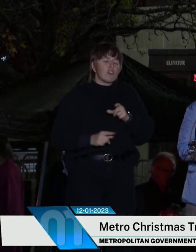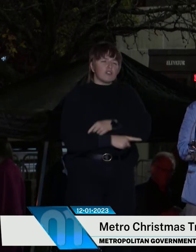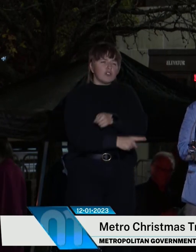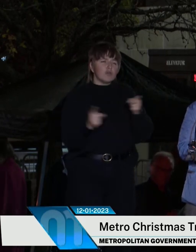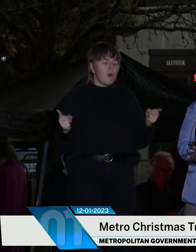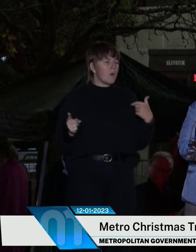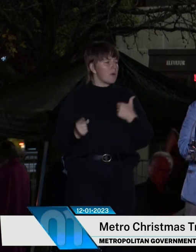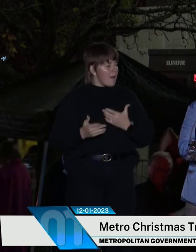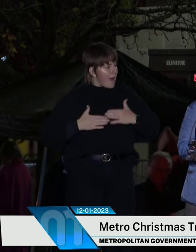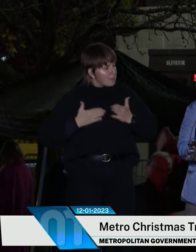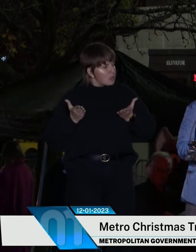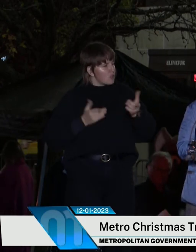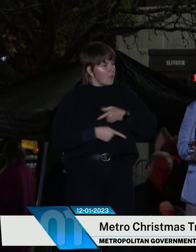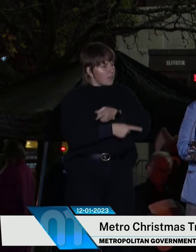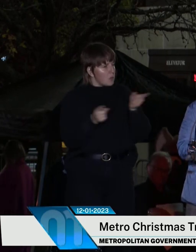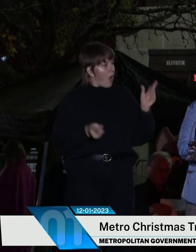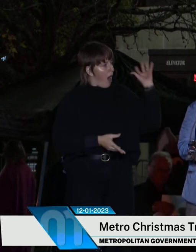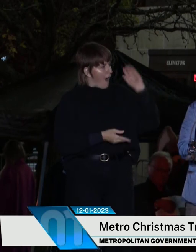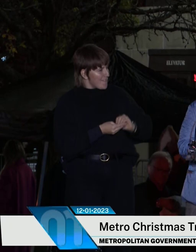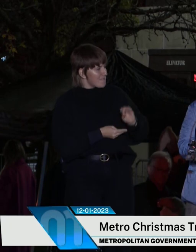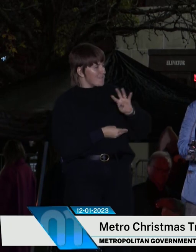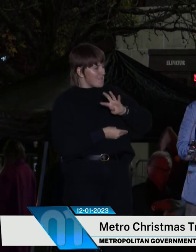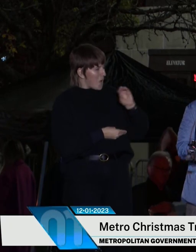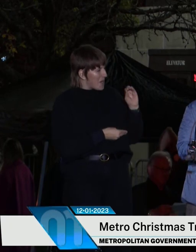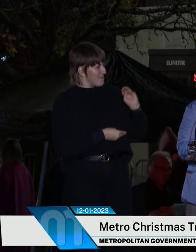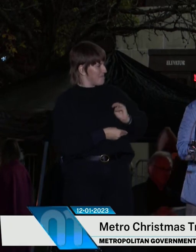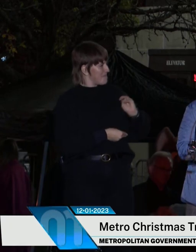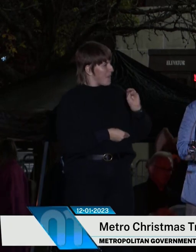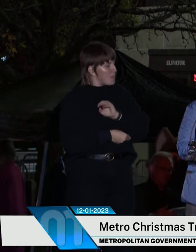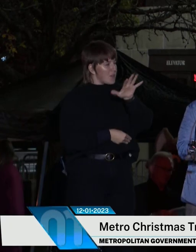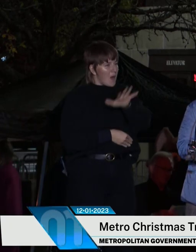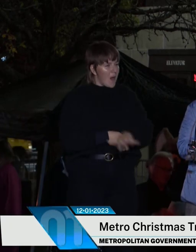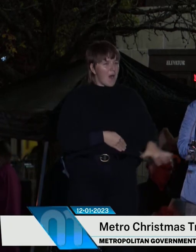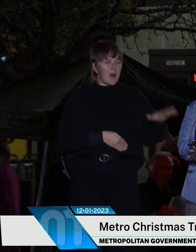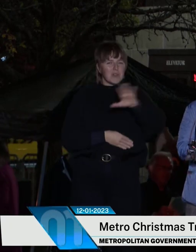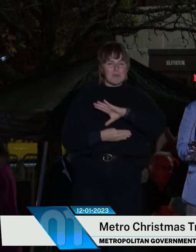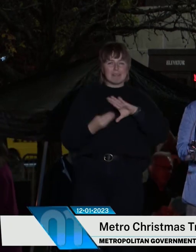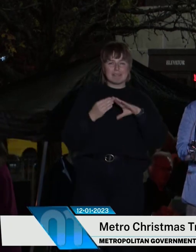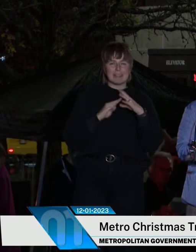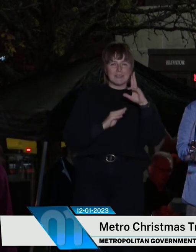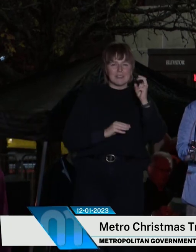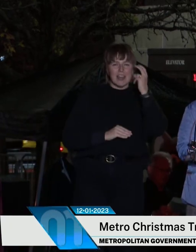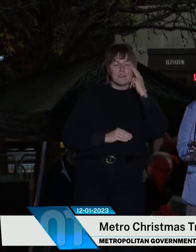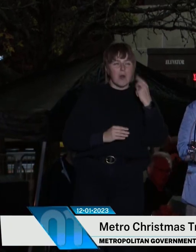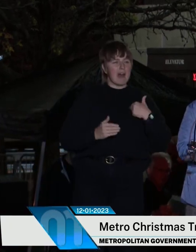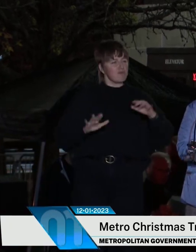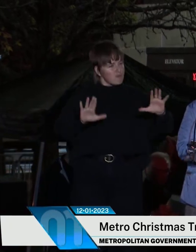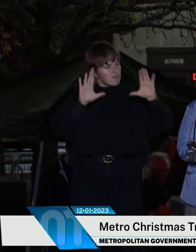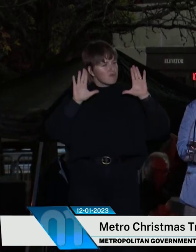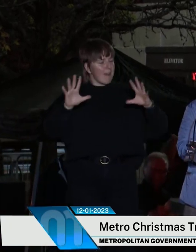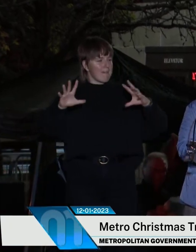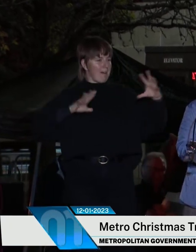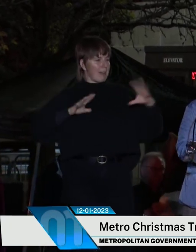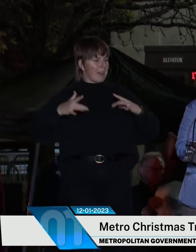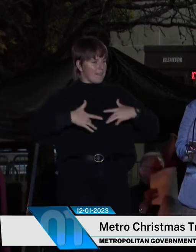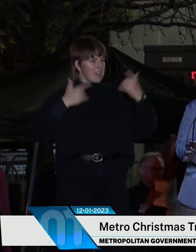AND APPRECIATION TO YOU ALL AS YOUR COUNCIL MEMBERS, 40 MEMBERS